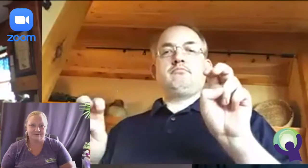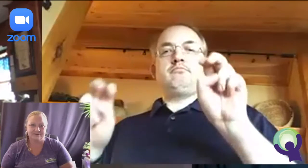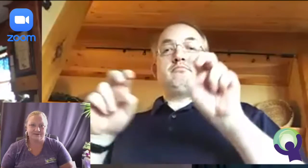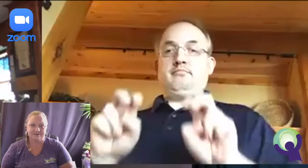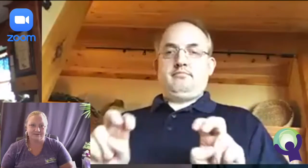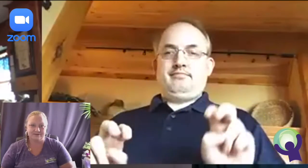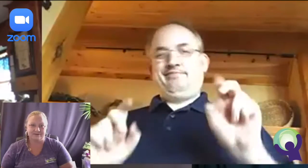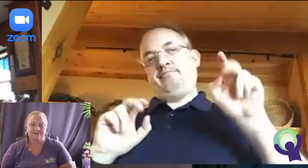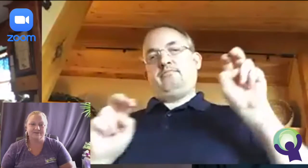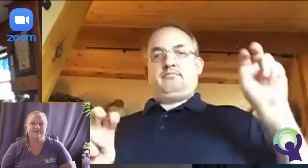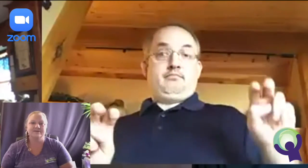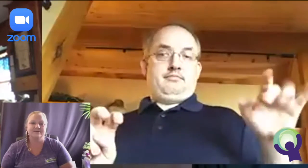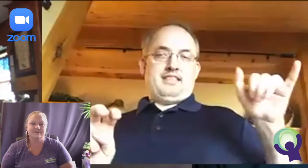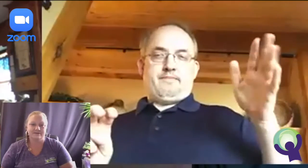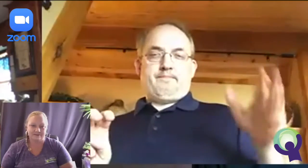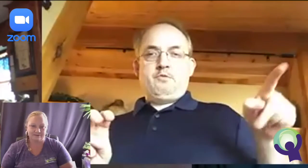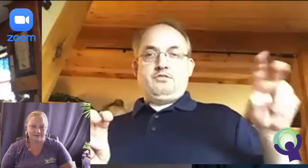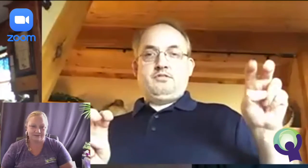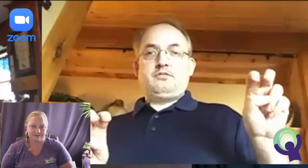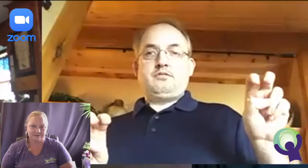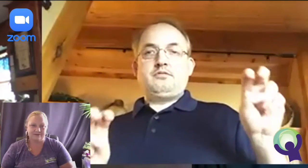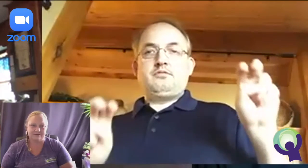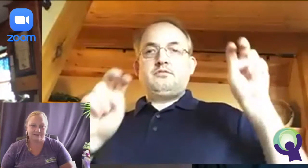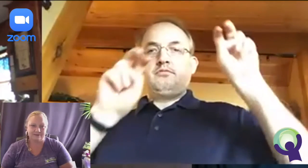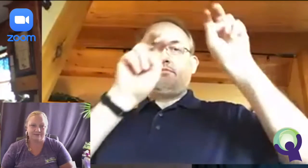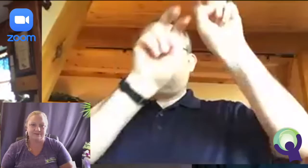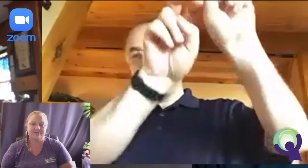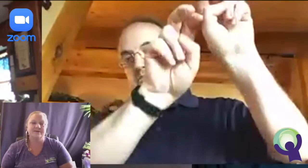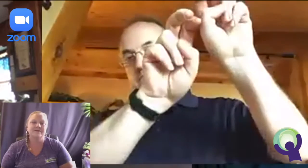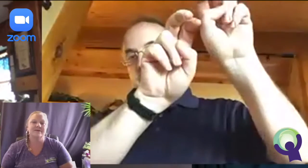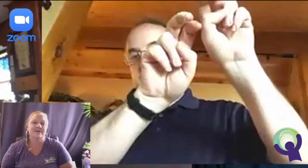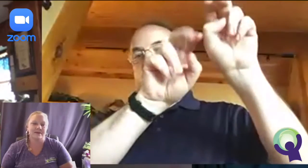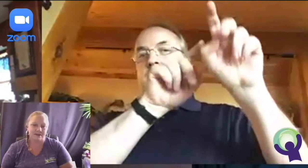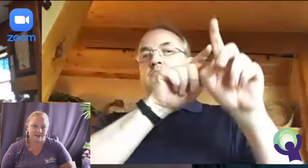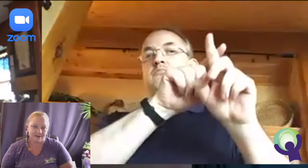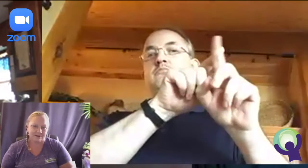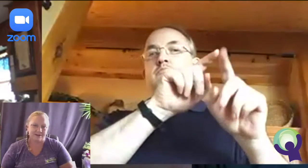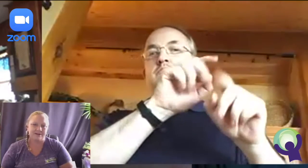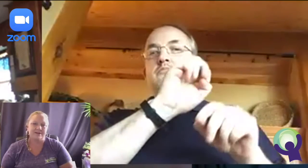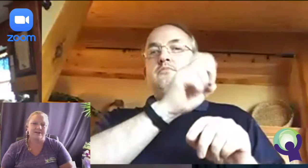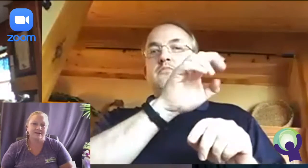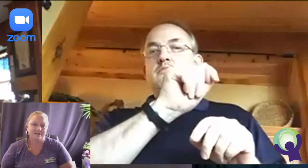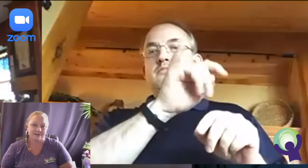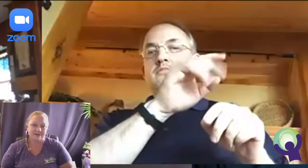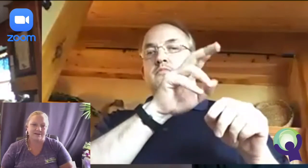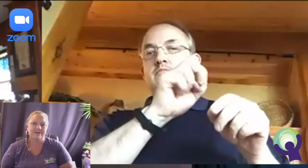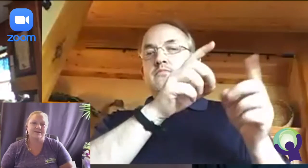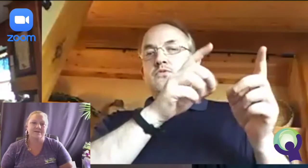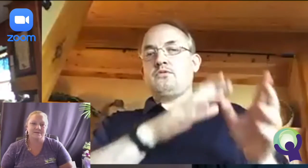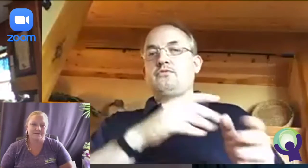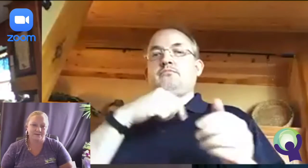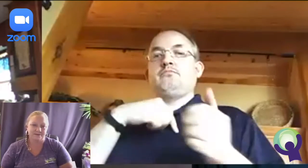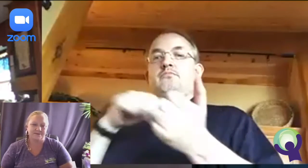and were considering what I could do and what I had offered in my ambition and my goals in